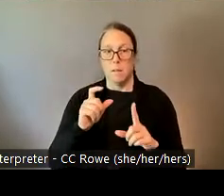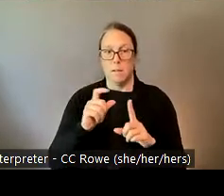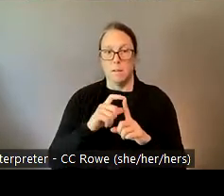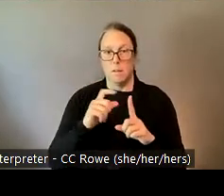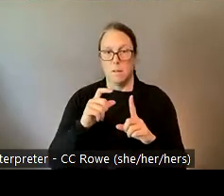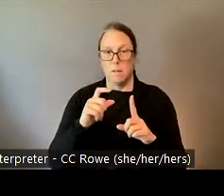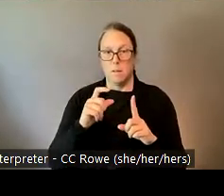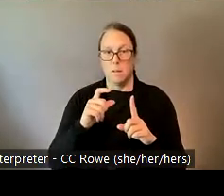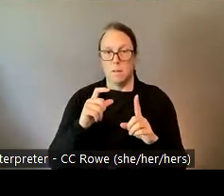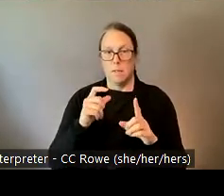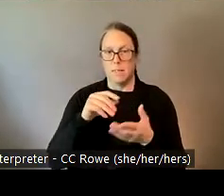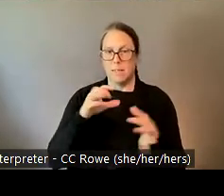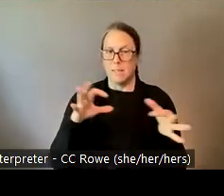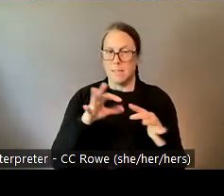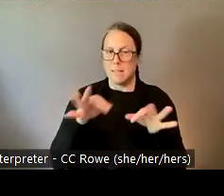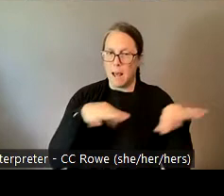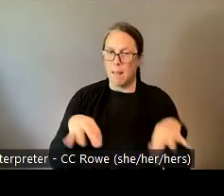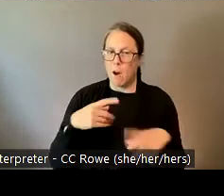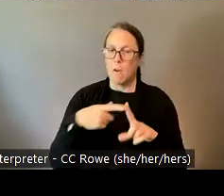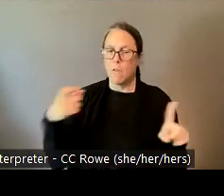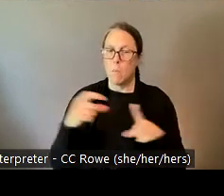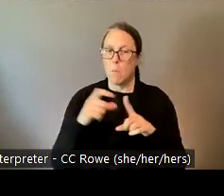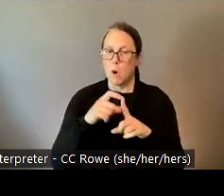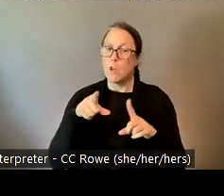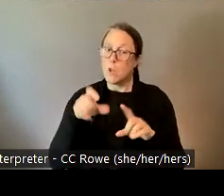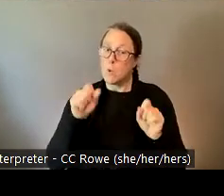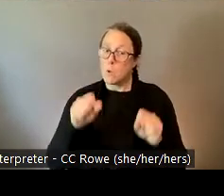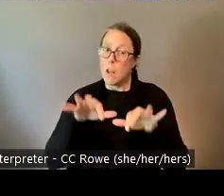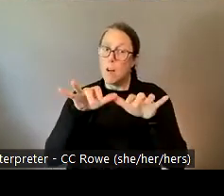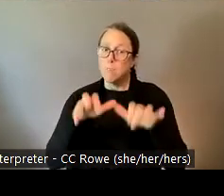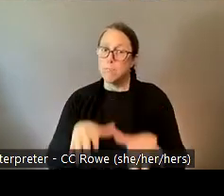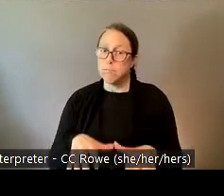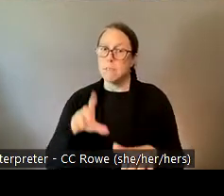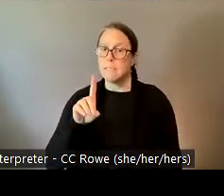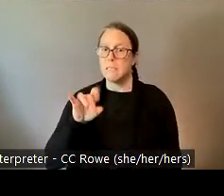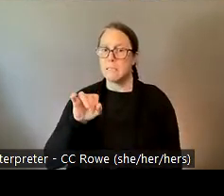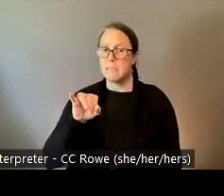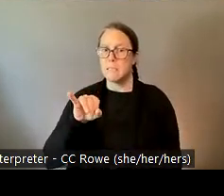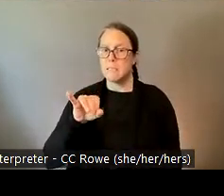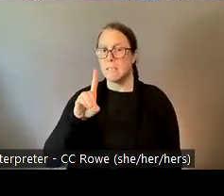and you'll want to make this display text something meaningful and recognizable